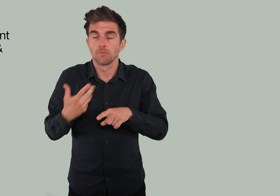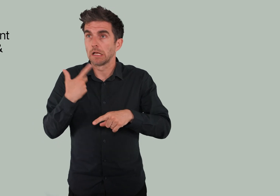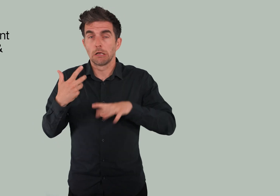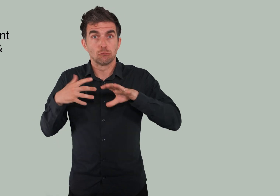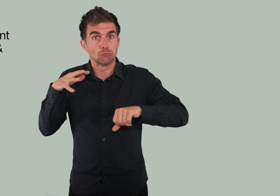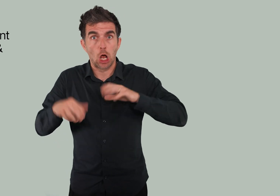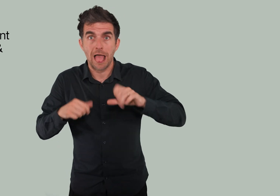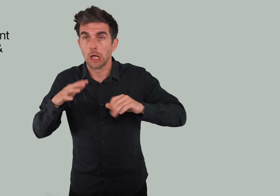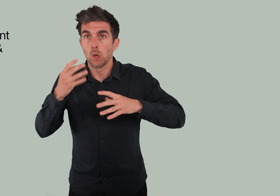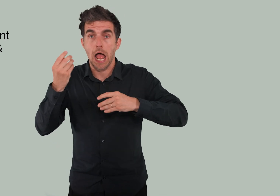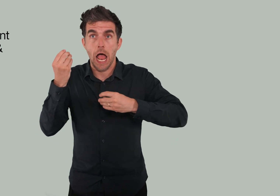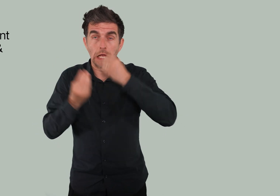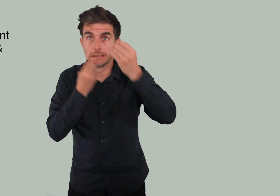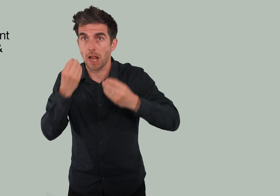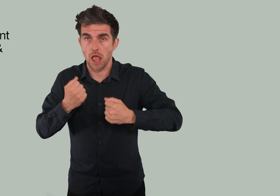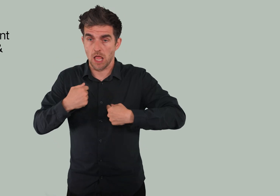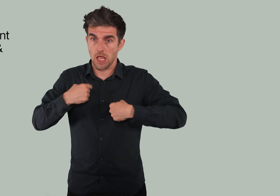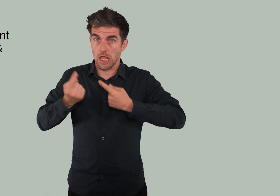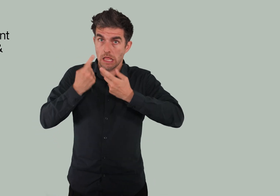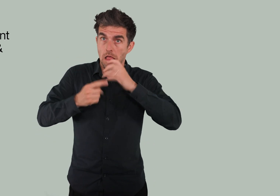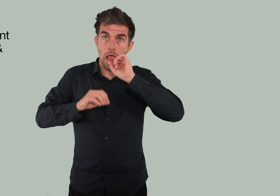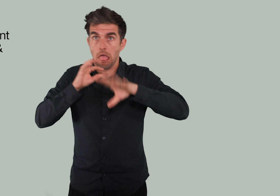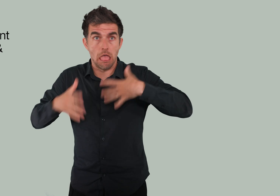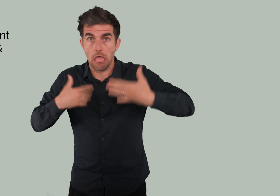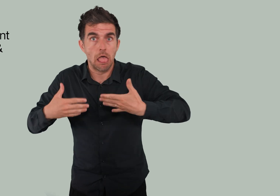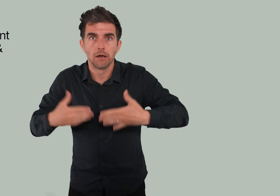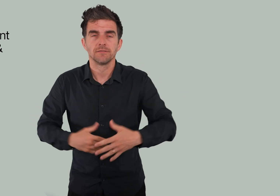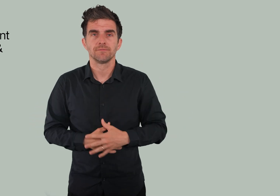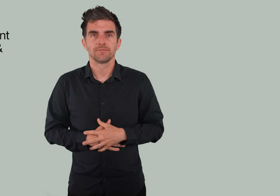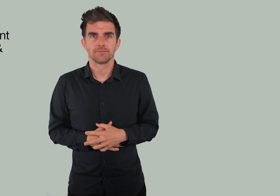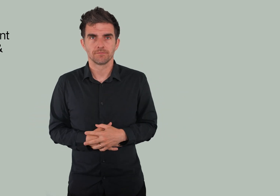or struggling to explain their condition.